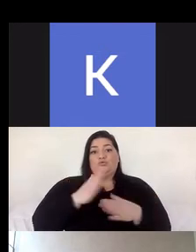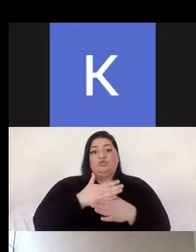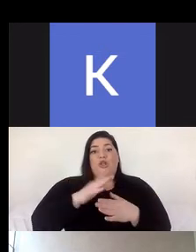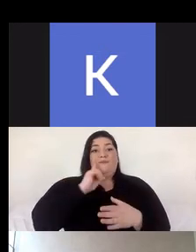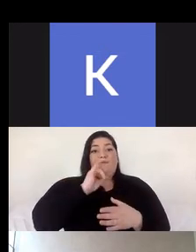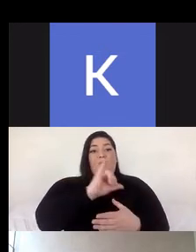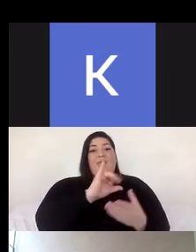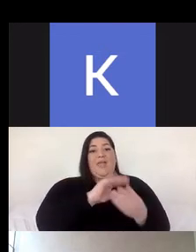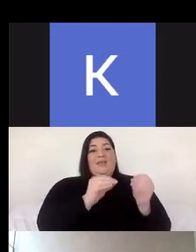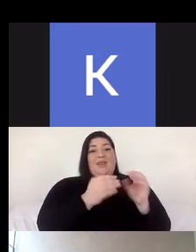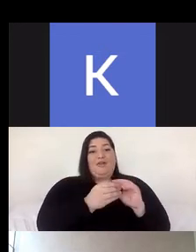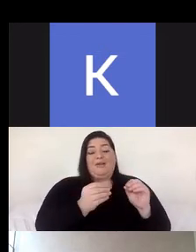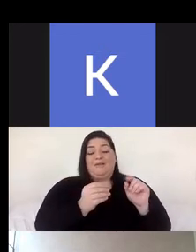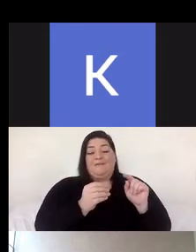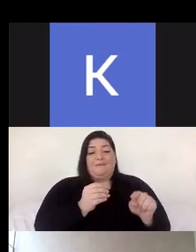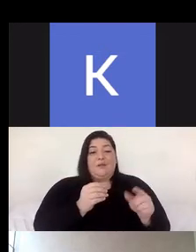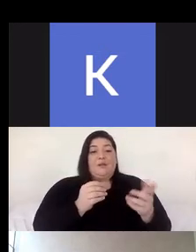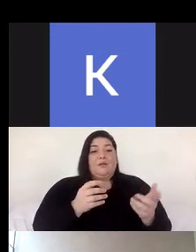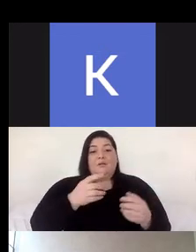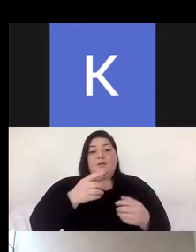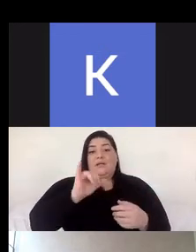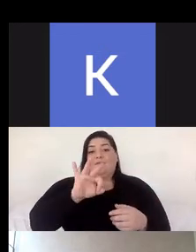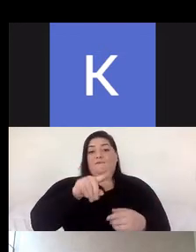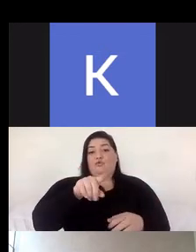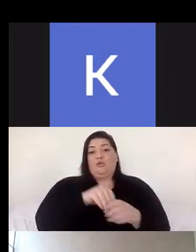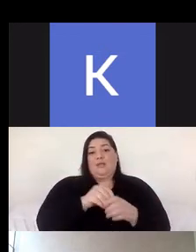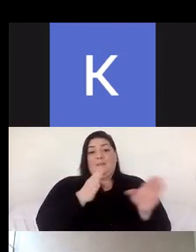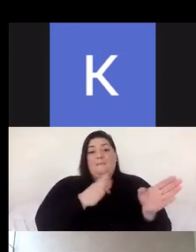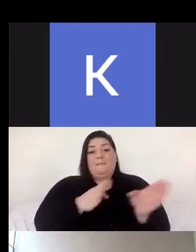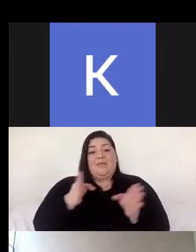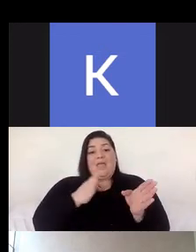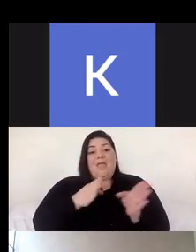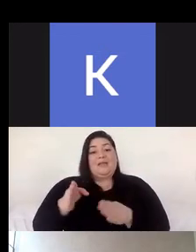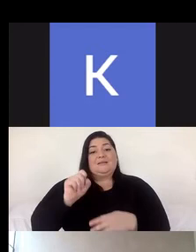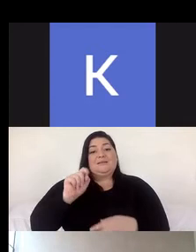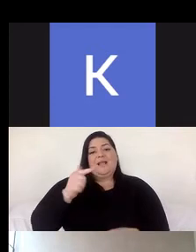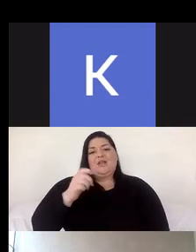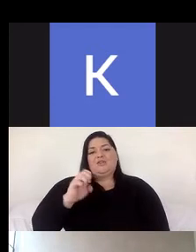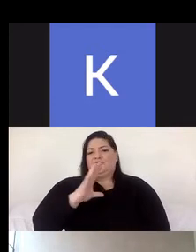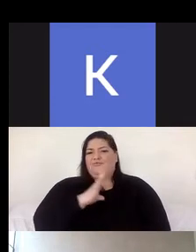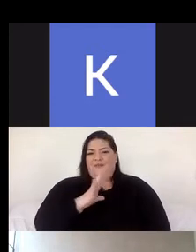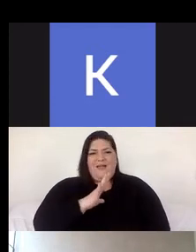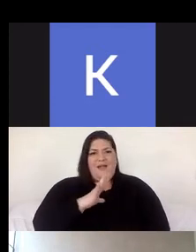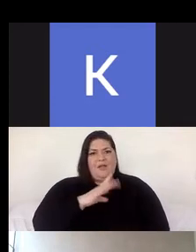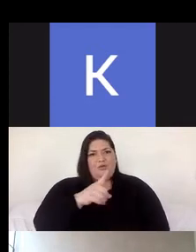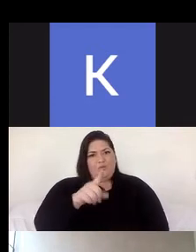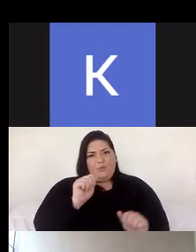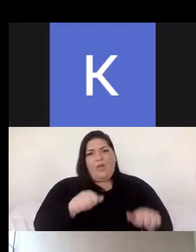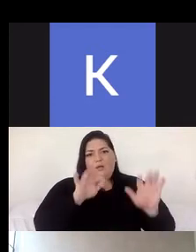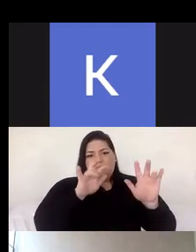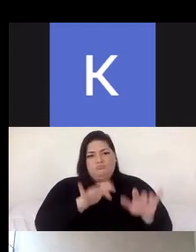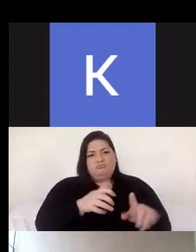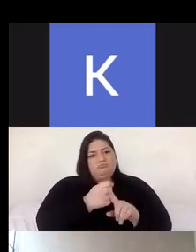to write about, because you're in a planning phase, that's OK to say.